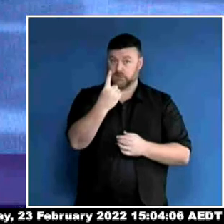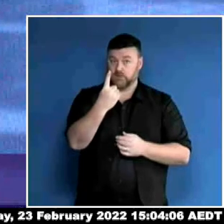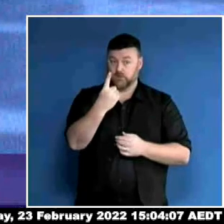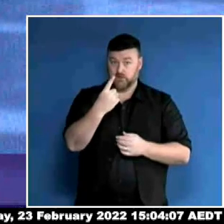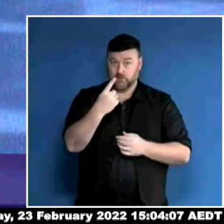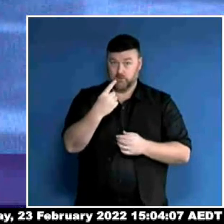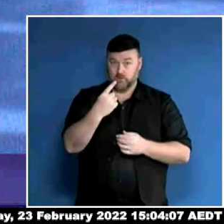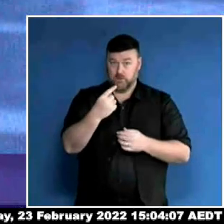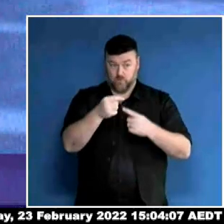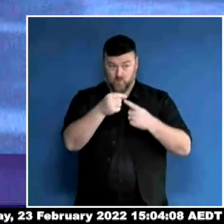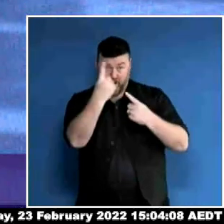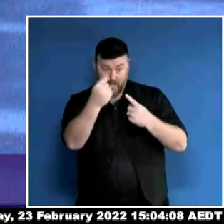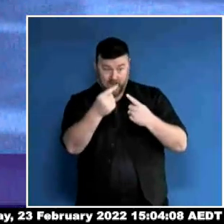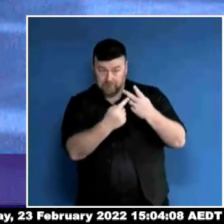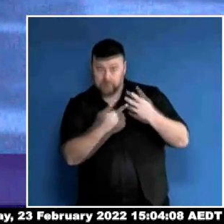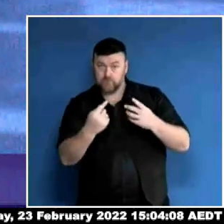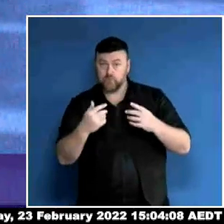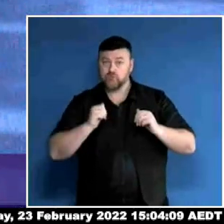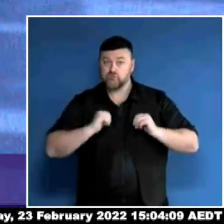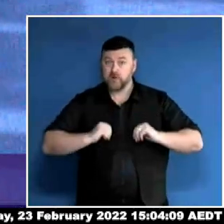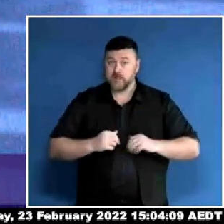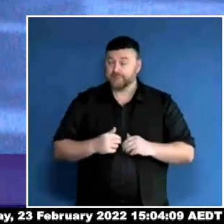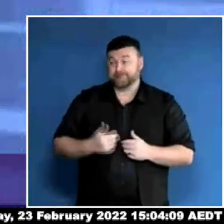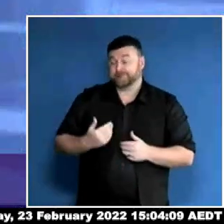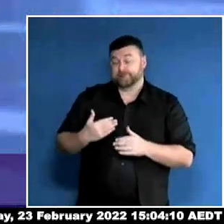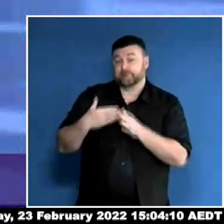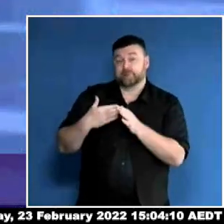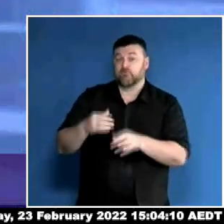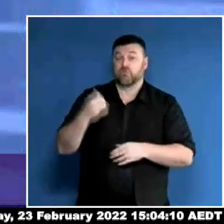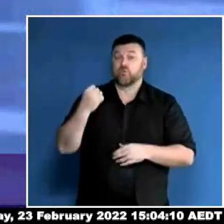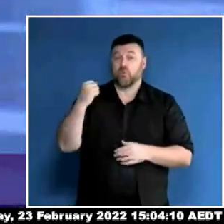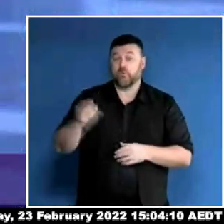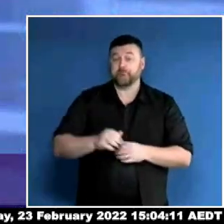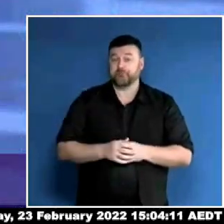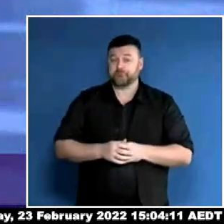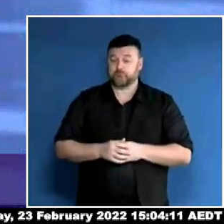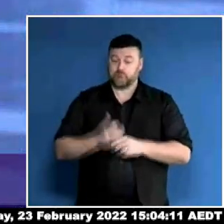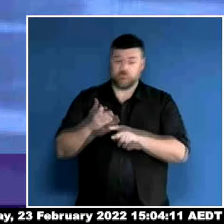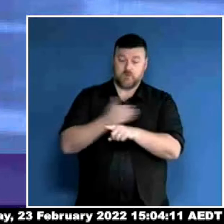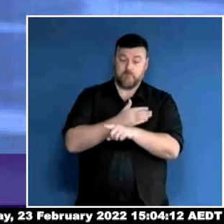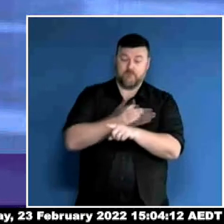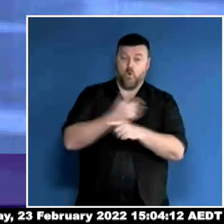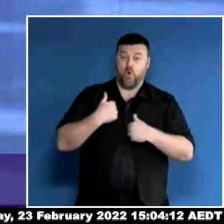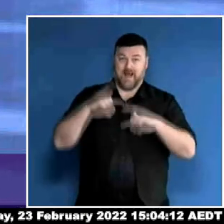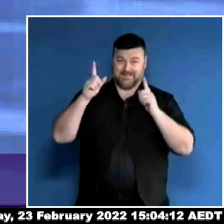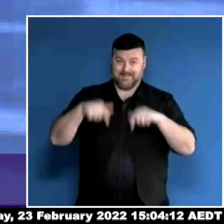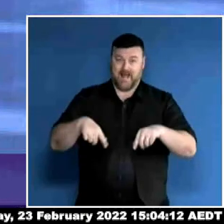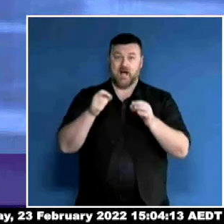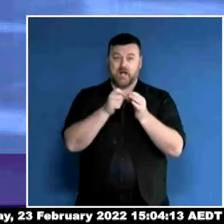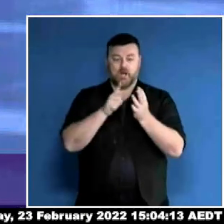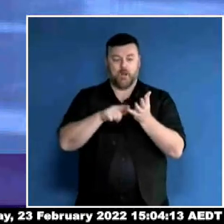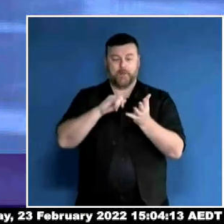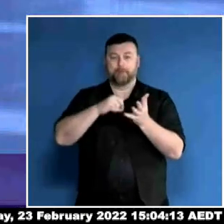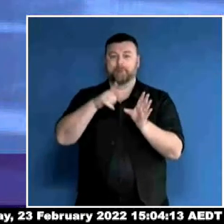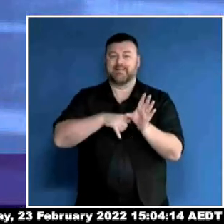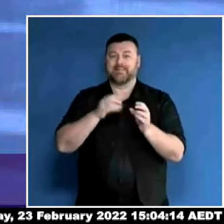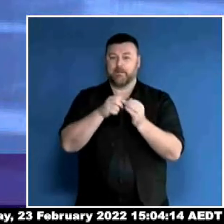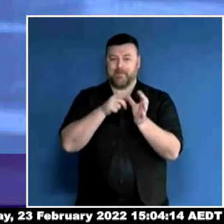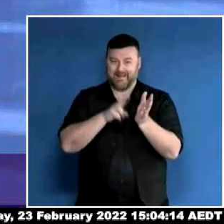No. I - before I started at BusyBeans with AimBig, I highlighted I wanted to do a computer course. That never happened.